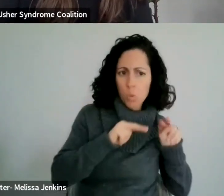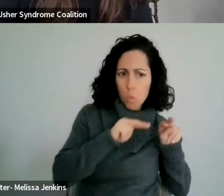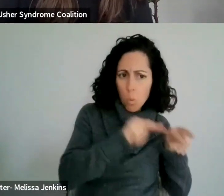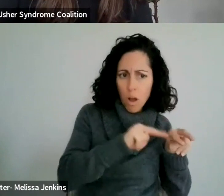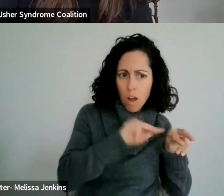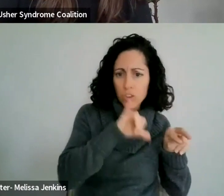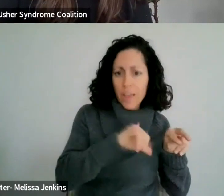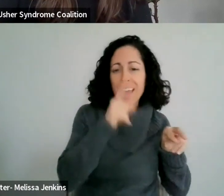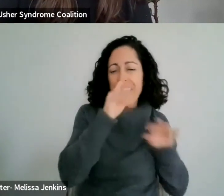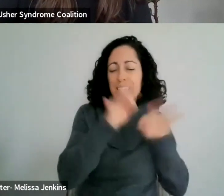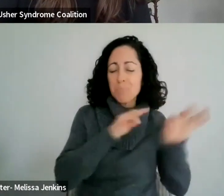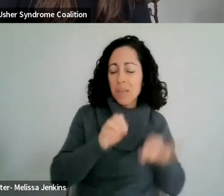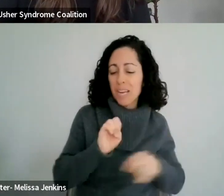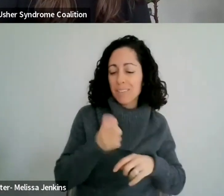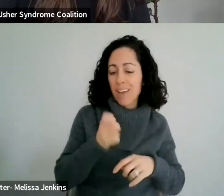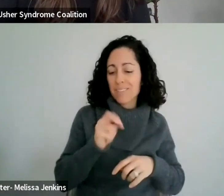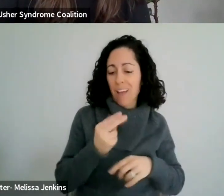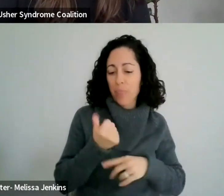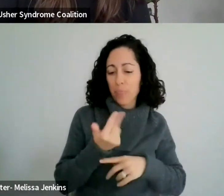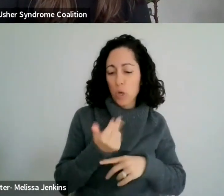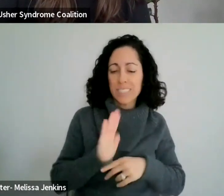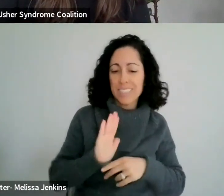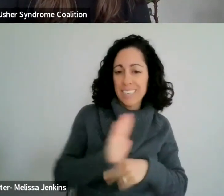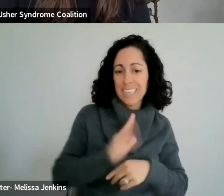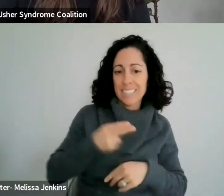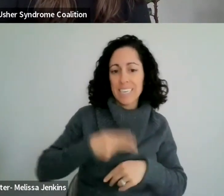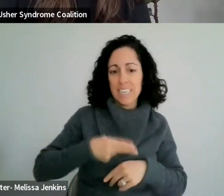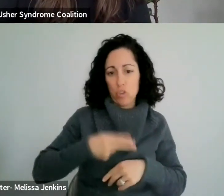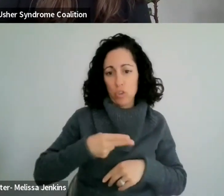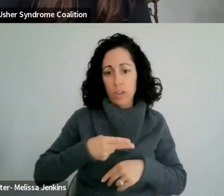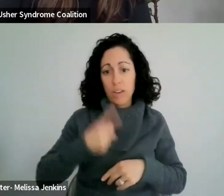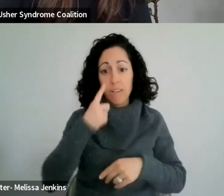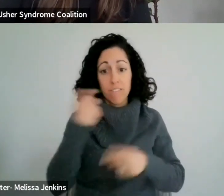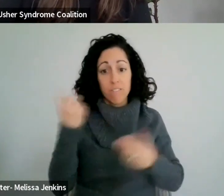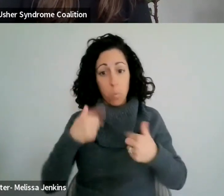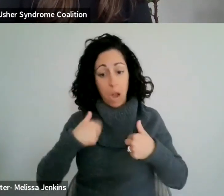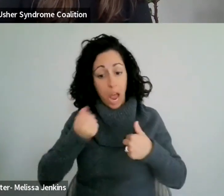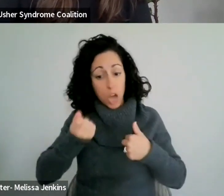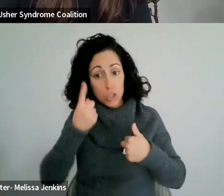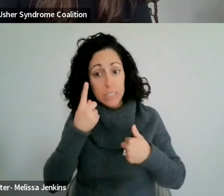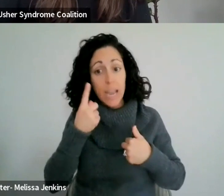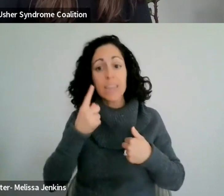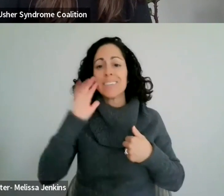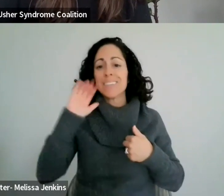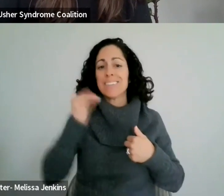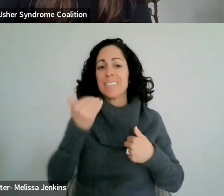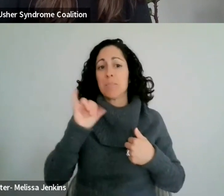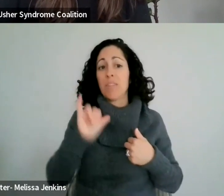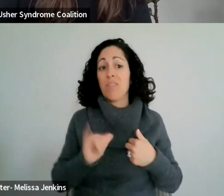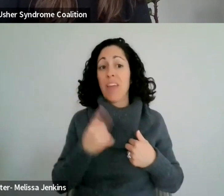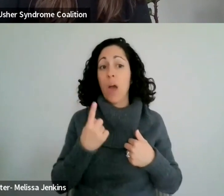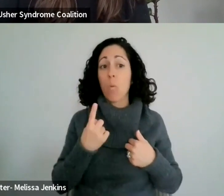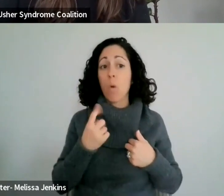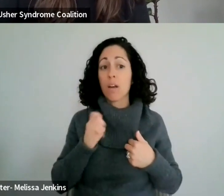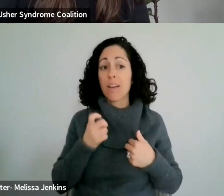And and, you know, from my understanding and the science, this is the one that has really taken to exon skipping.